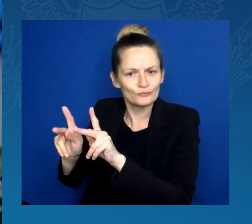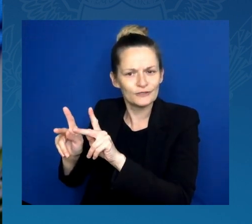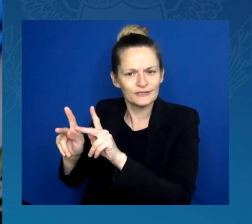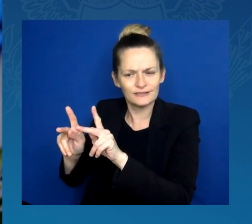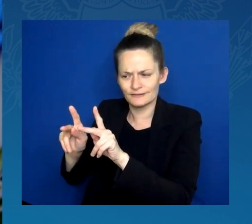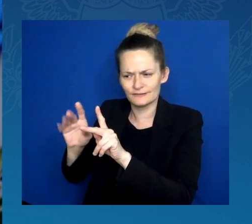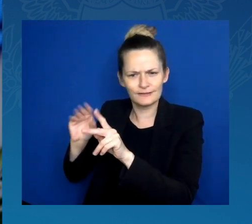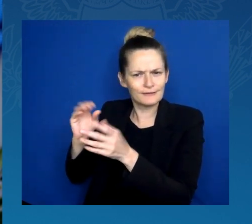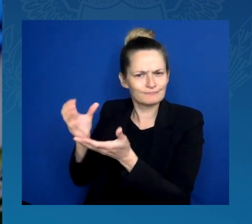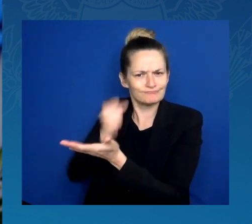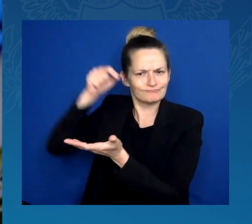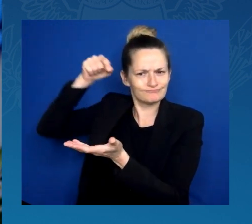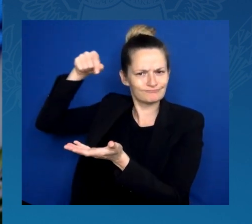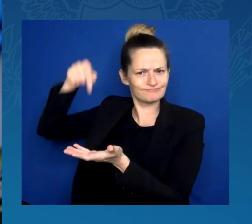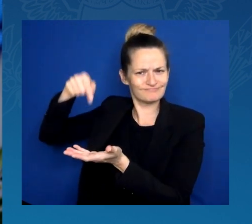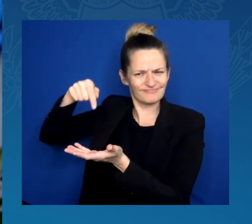the most powerful nation in the world.